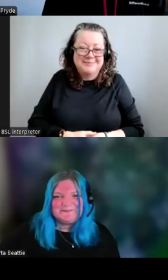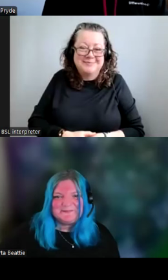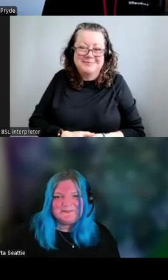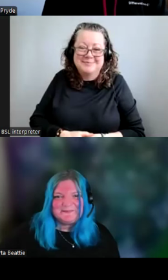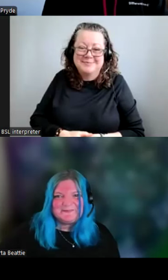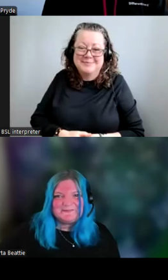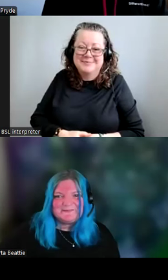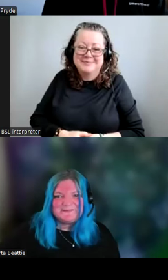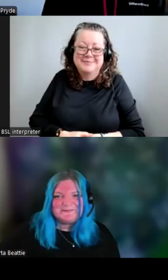Thank you, everyone.